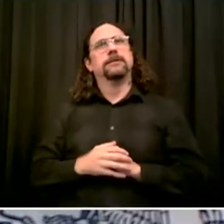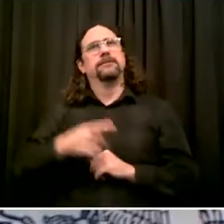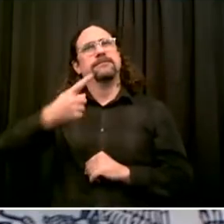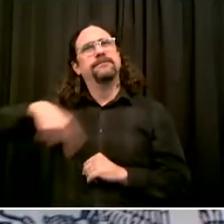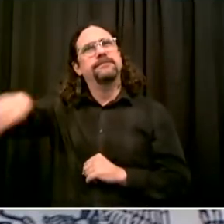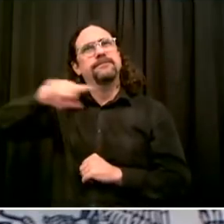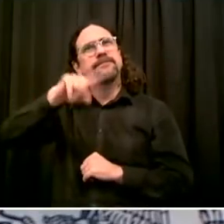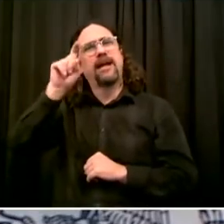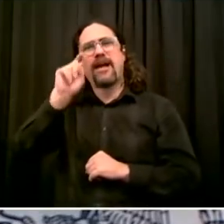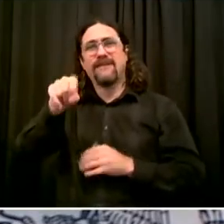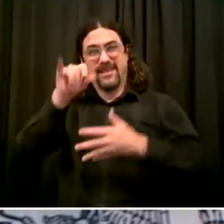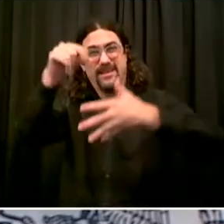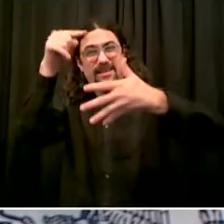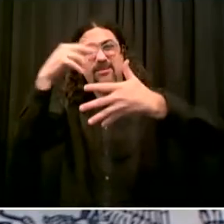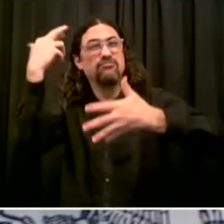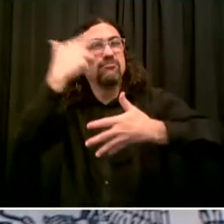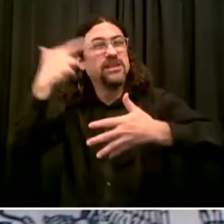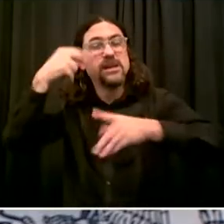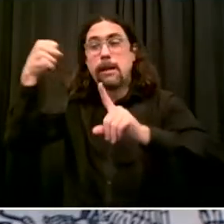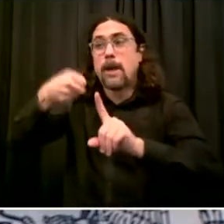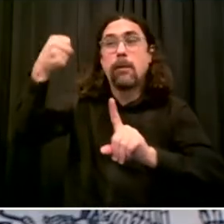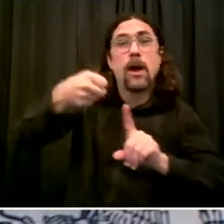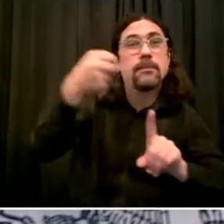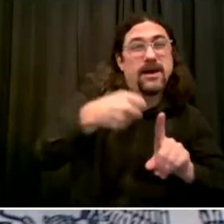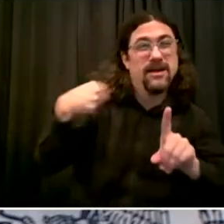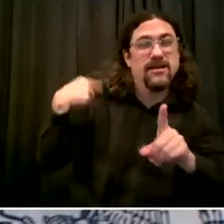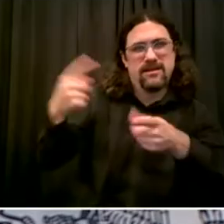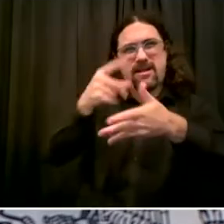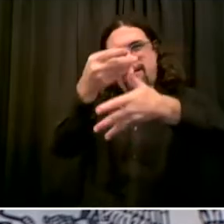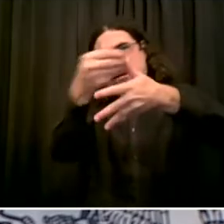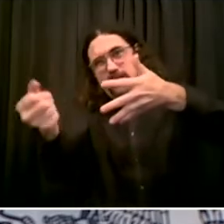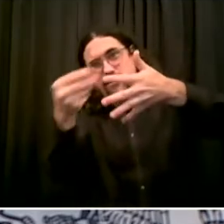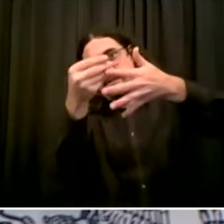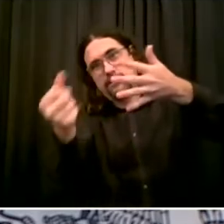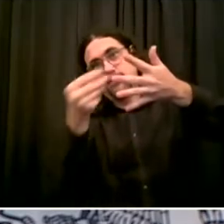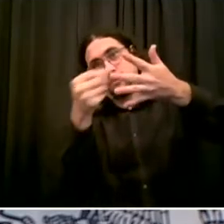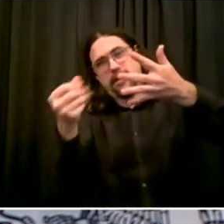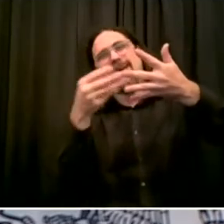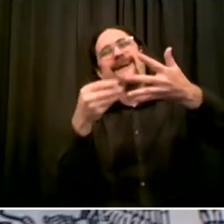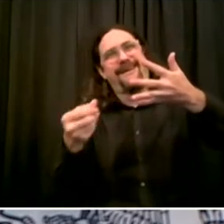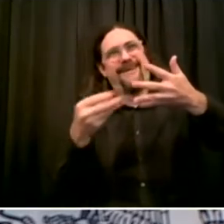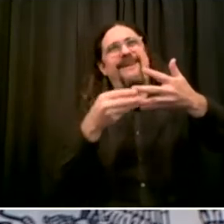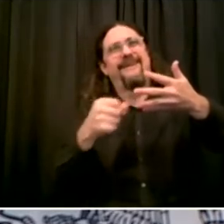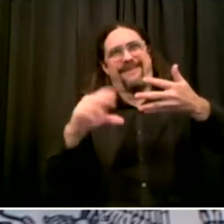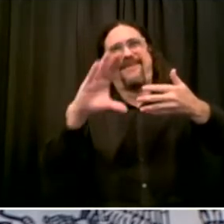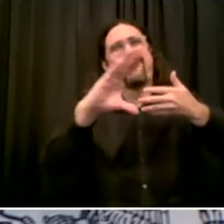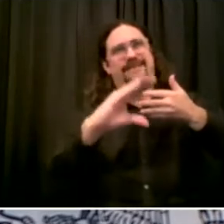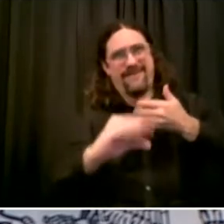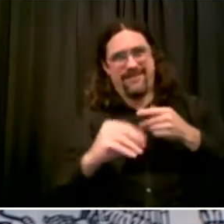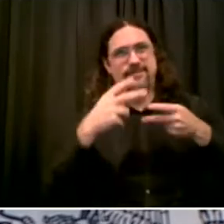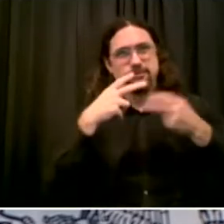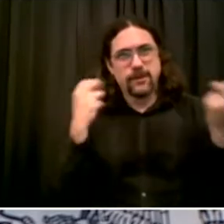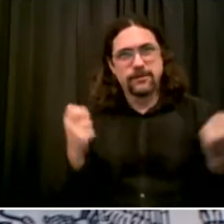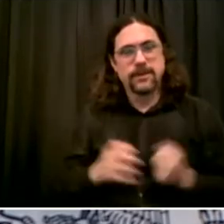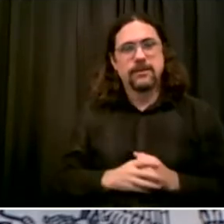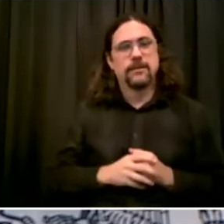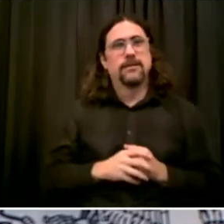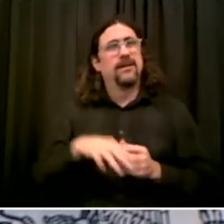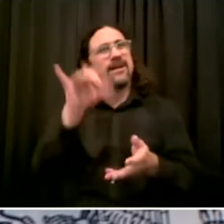CRISIS. WE HAVE GOT TO G TETHEP IEECS REGROUPDE. ITHS IS WHY IT IS REALLY IMPORTANT. WE WANT SCHOOLS BACK.